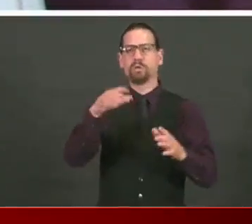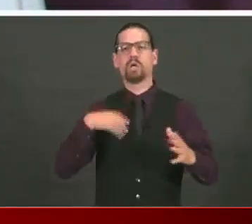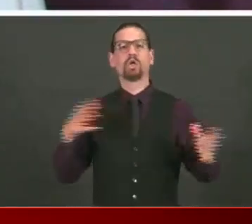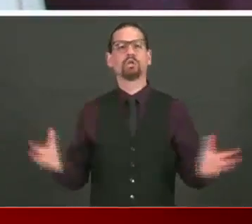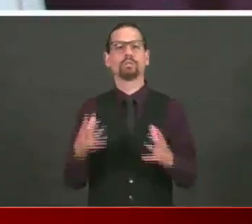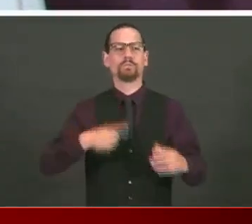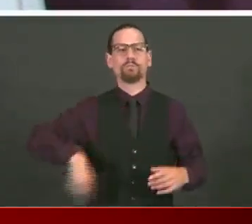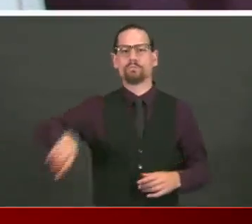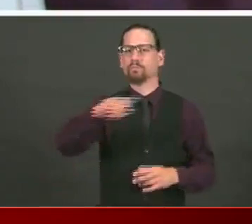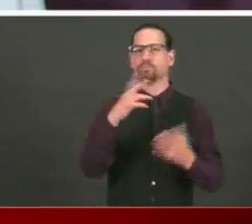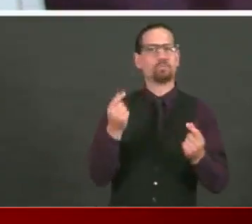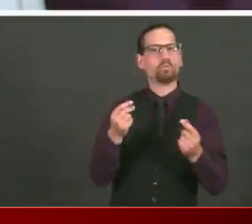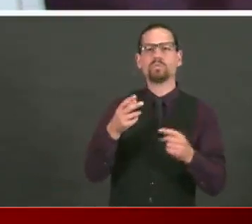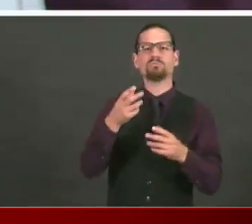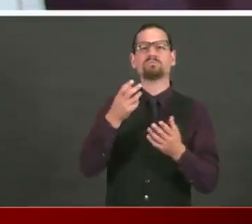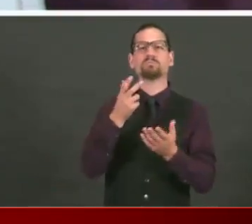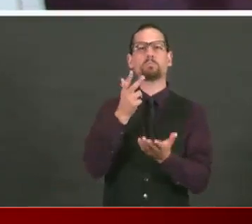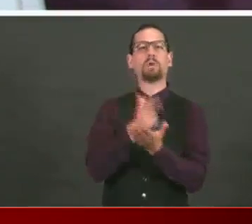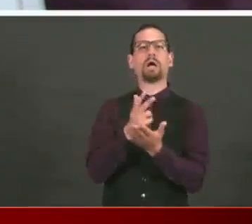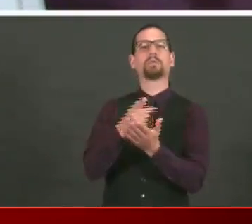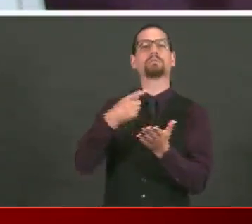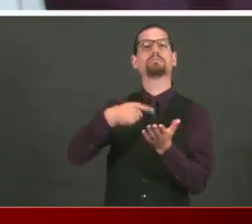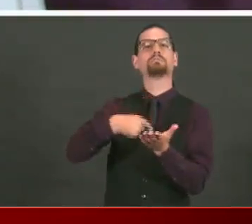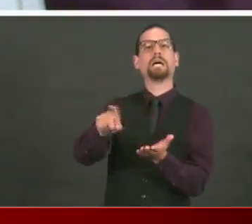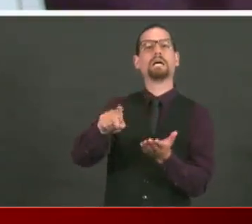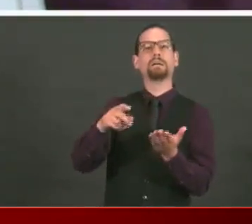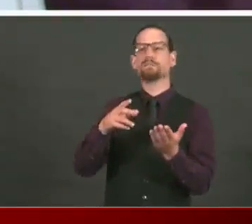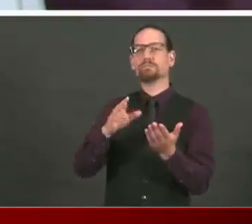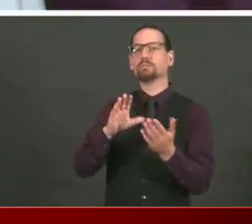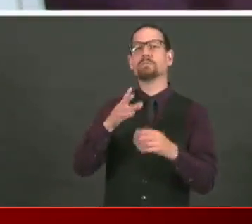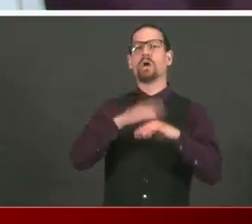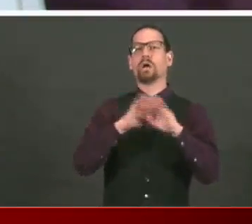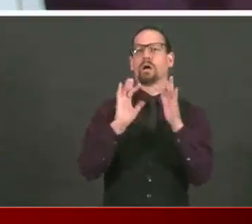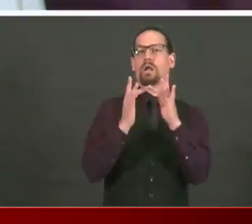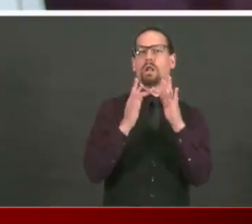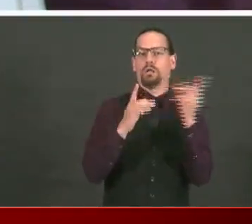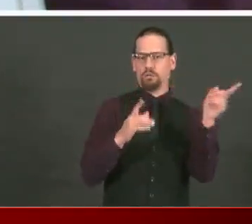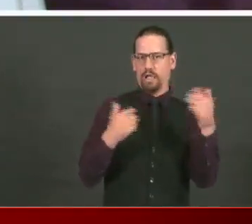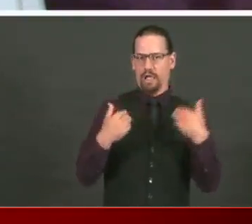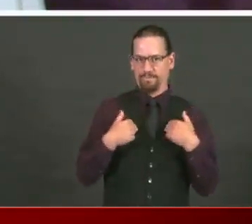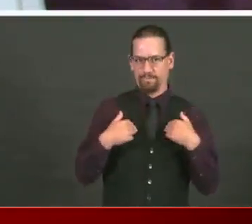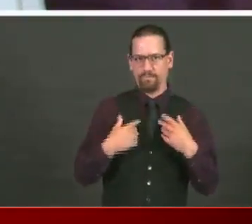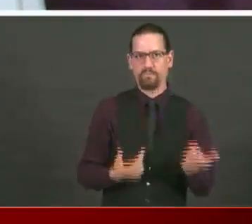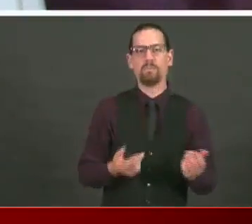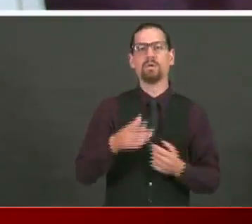I WANT TO ENCOURAGE VISITORS TO BUY BEACH PASSES ONLINE. WE ARE GOING TO MAKE EXPRESS